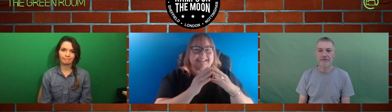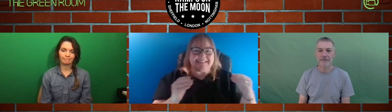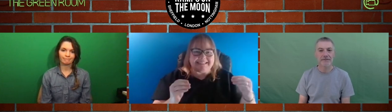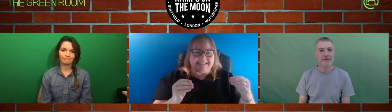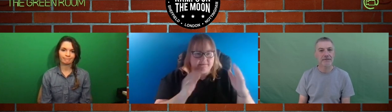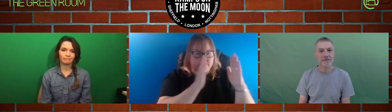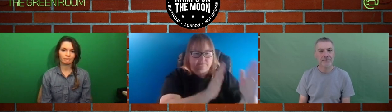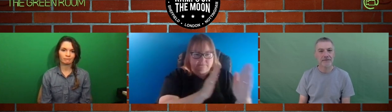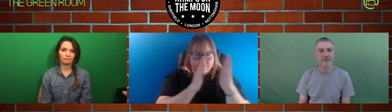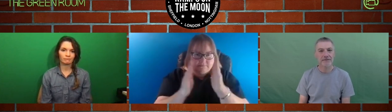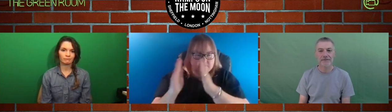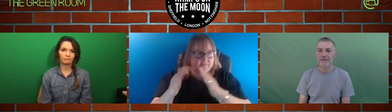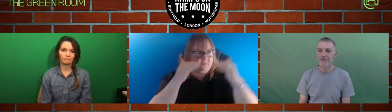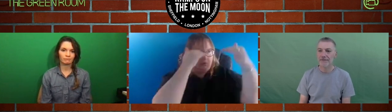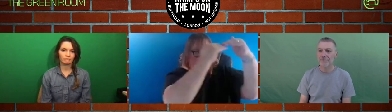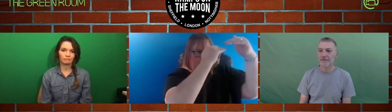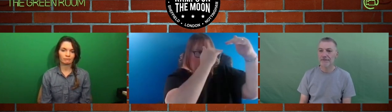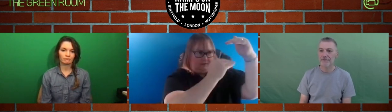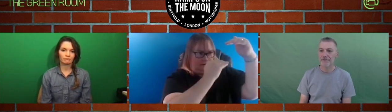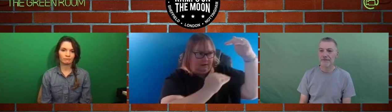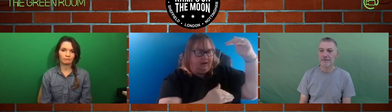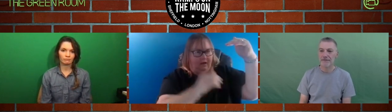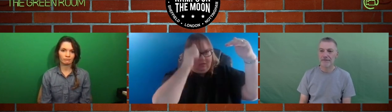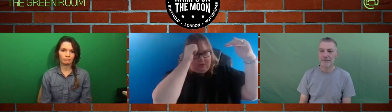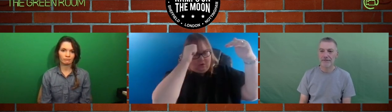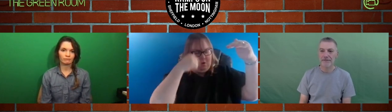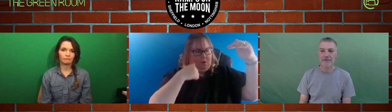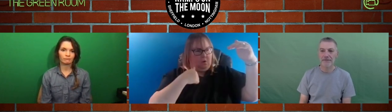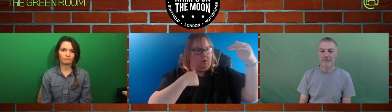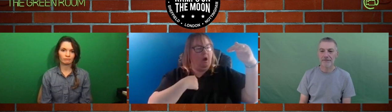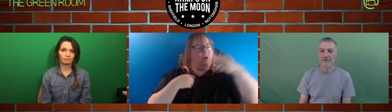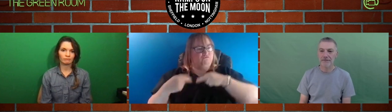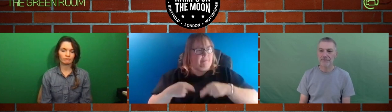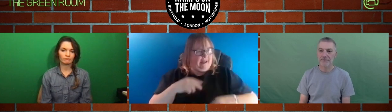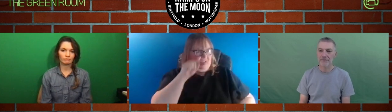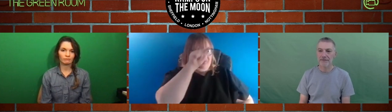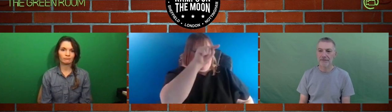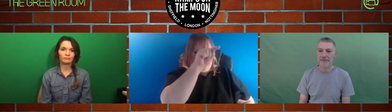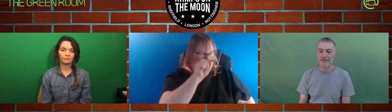I'm in that one, I'm in that one, because actually the thing that was the